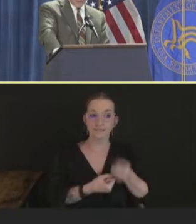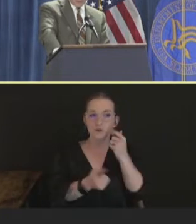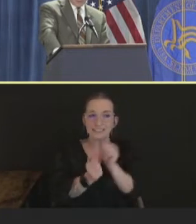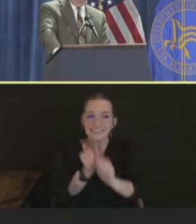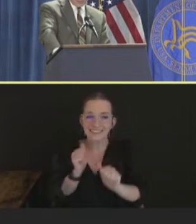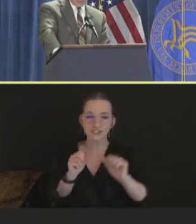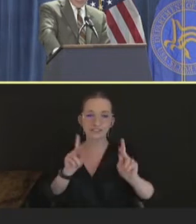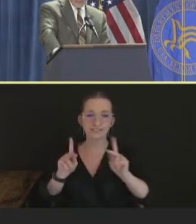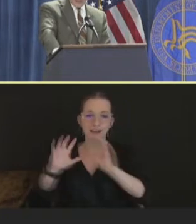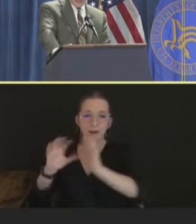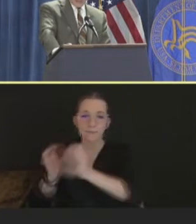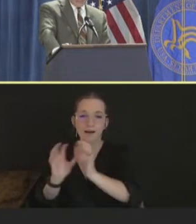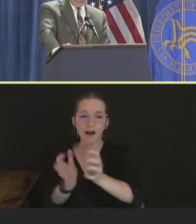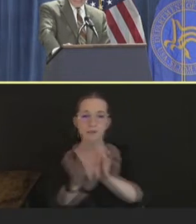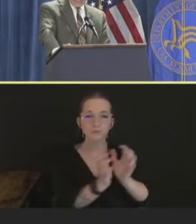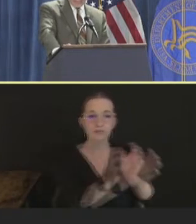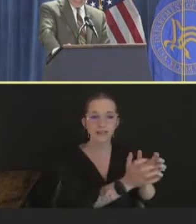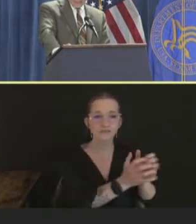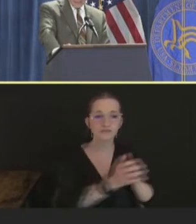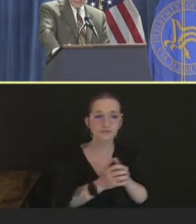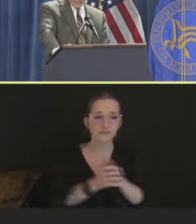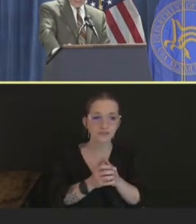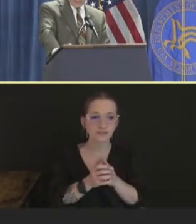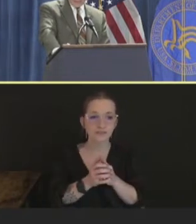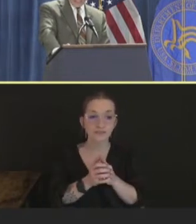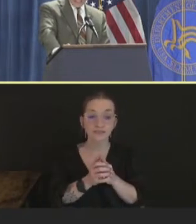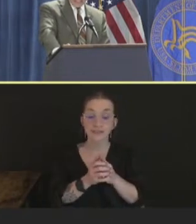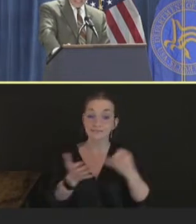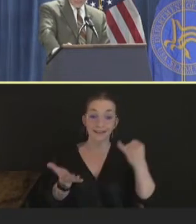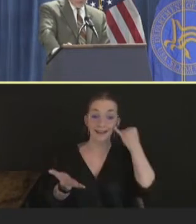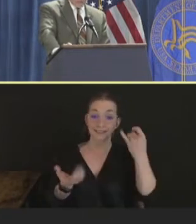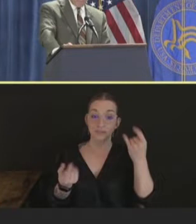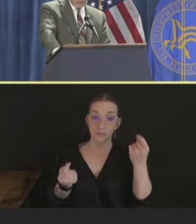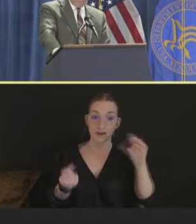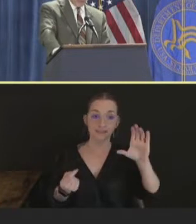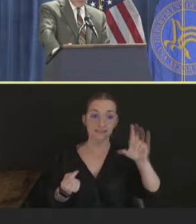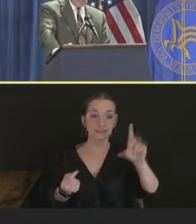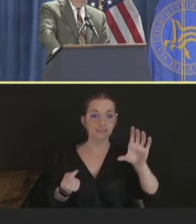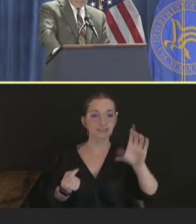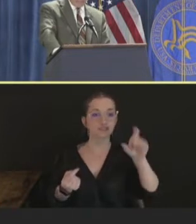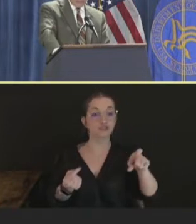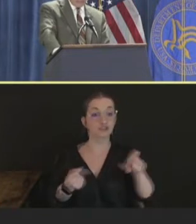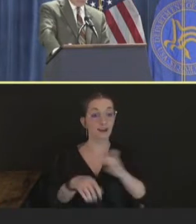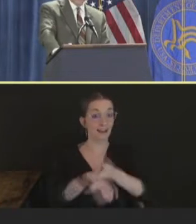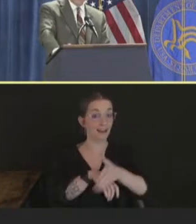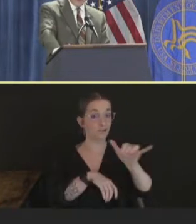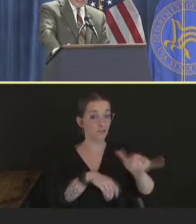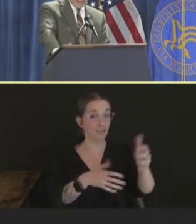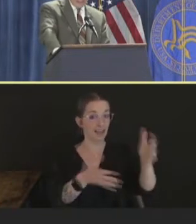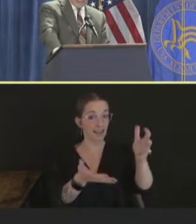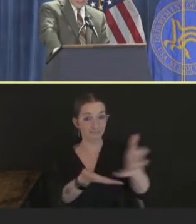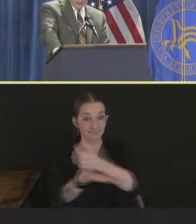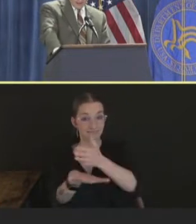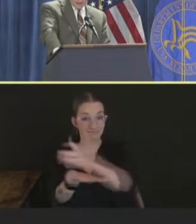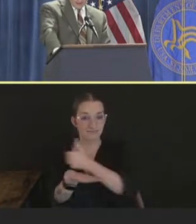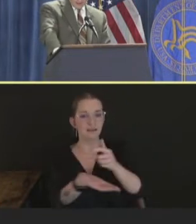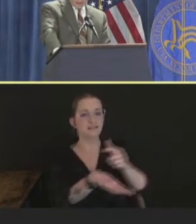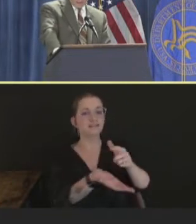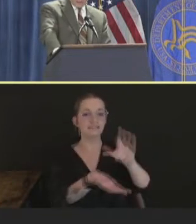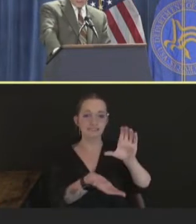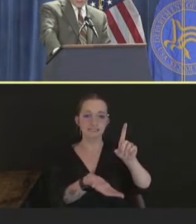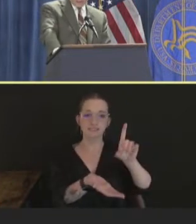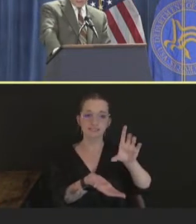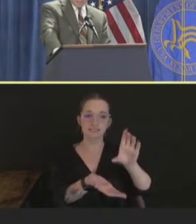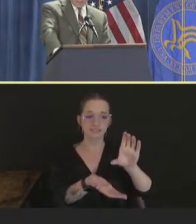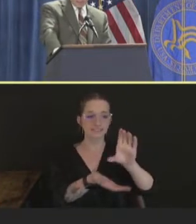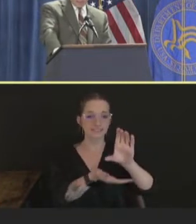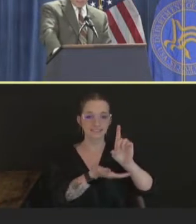The idea being that the CDC should then publish and make available trend data in these populations